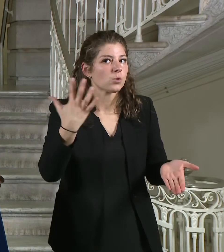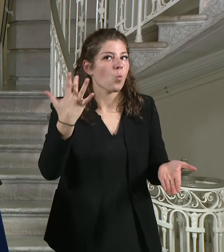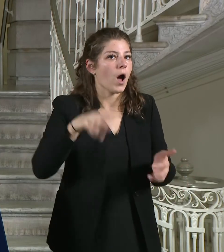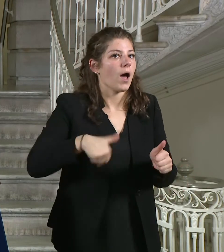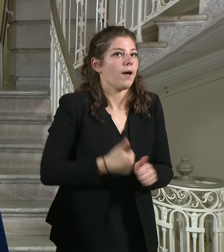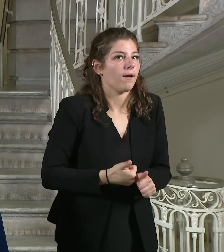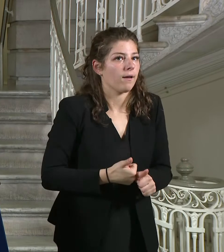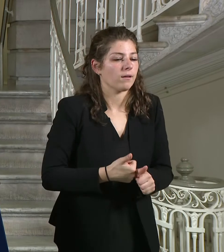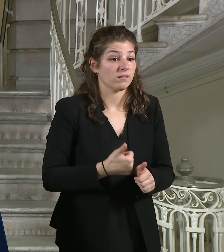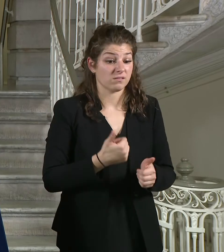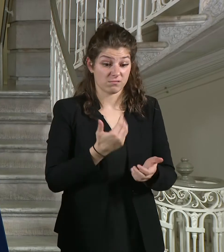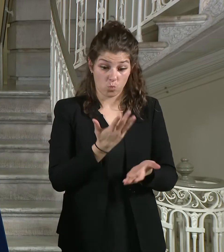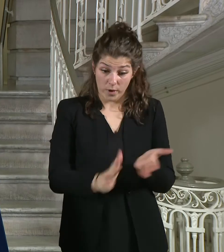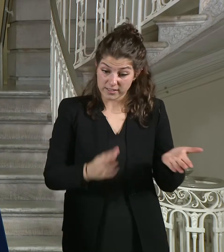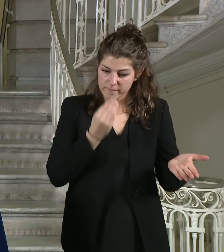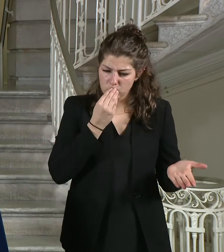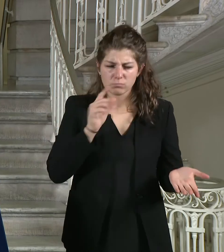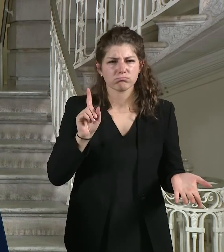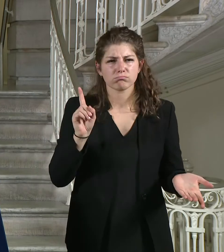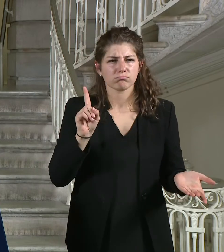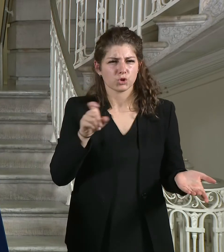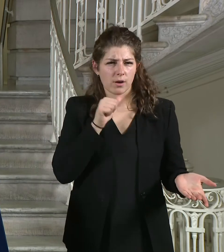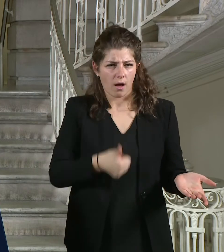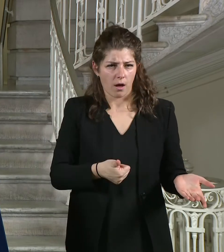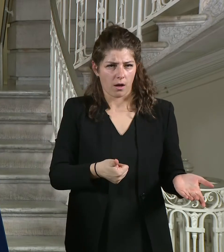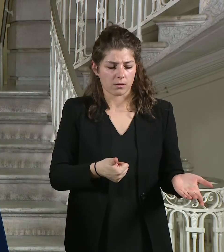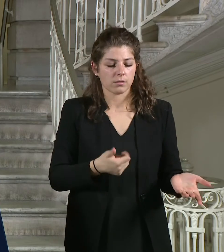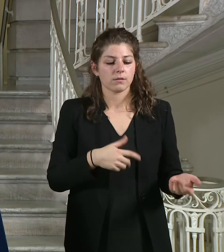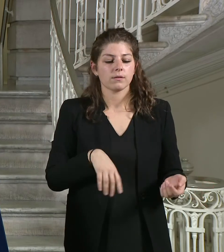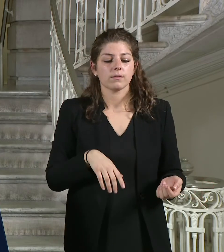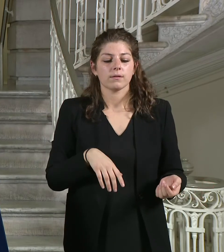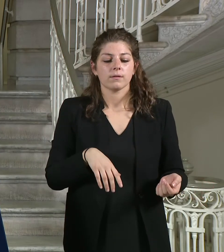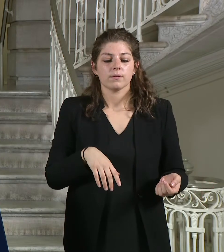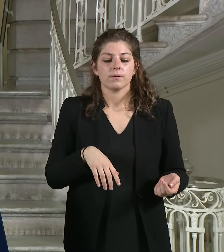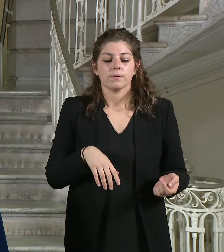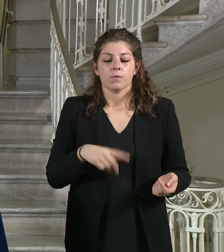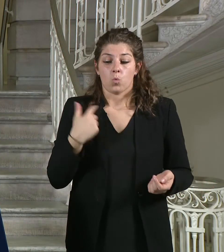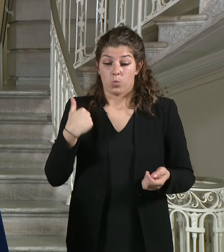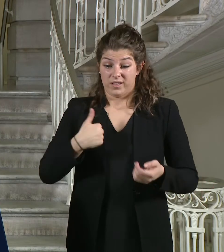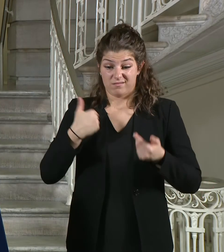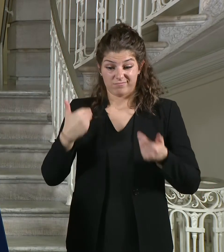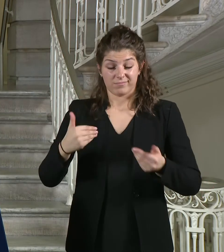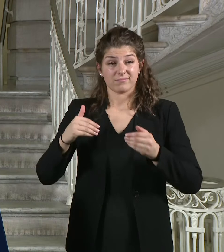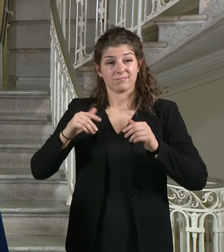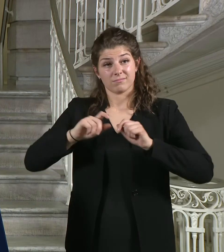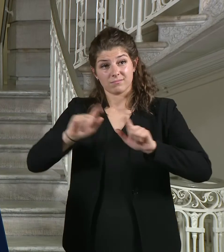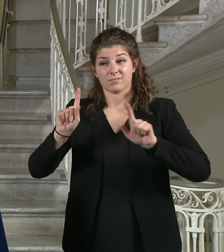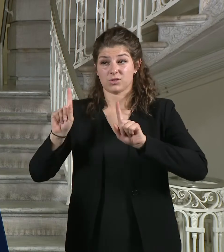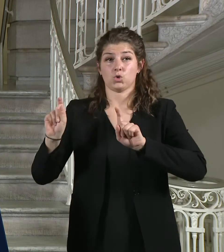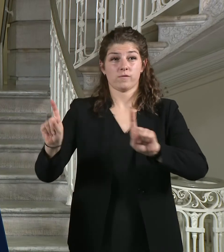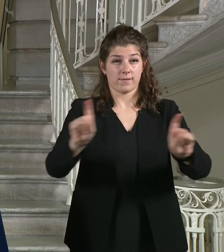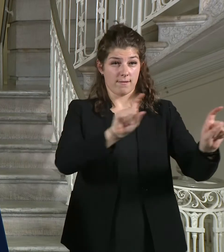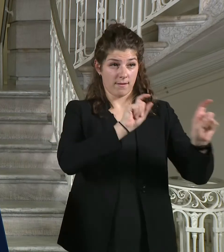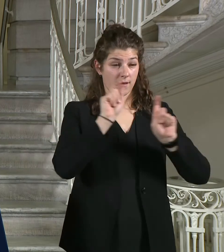MUCH WAS THROWN OUT. WE ARE GOING TO DIG INTO THE REASON WHY BECAUSE WE SHOULD